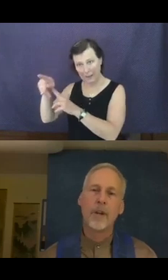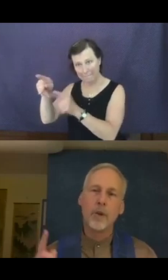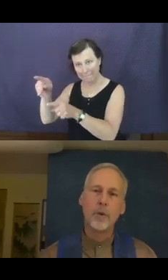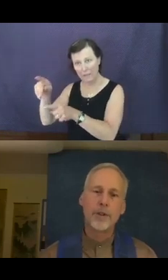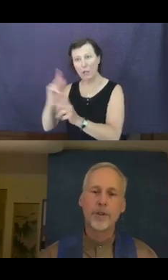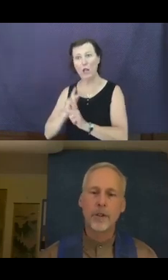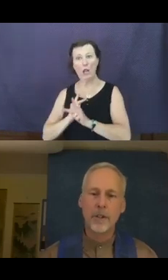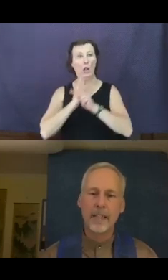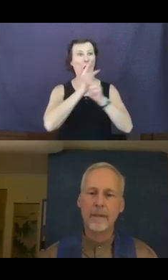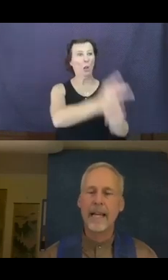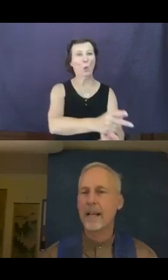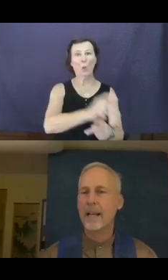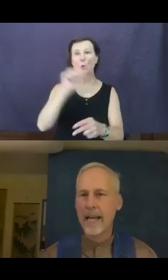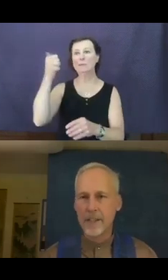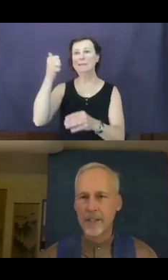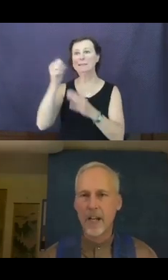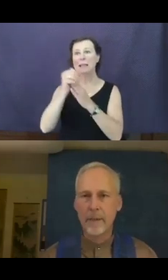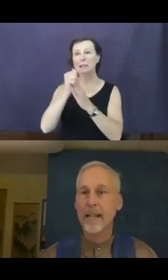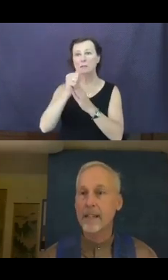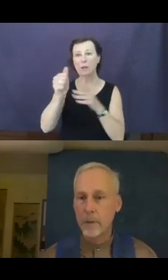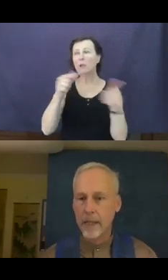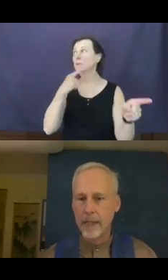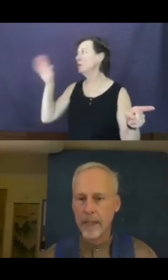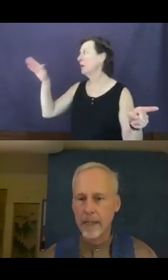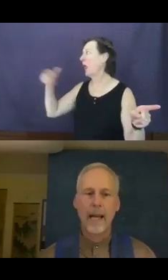who assured him he had a package coming next week